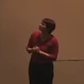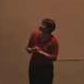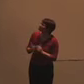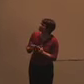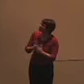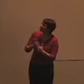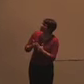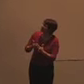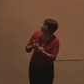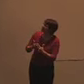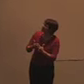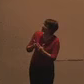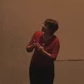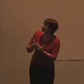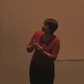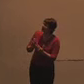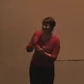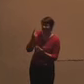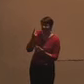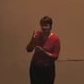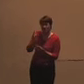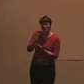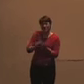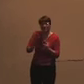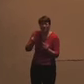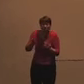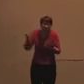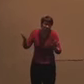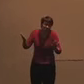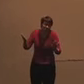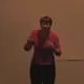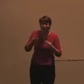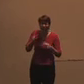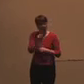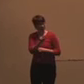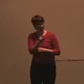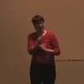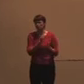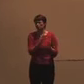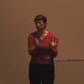are, for some people, bookshelves, but for some other people, different.